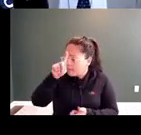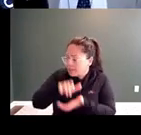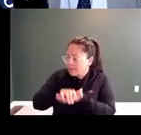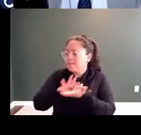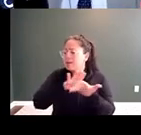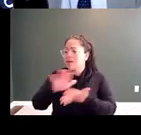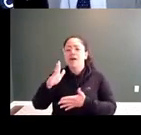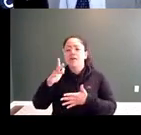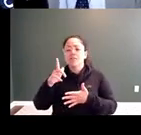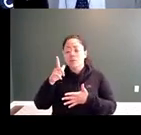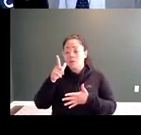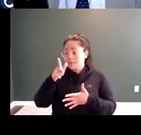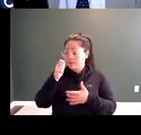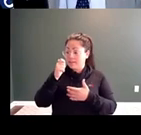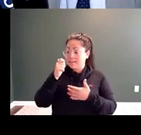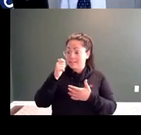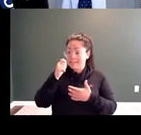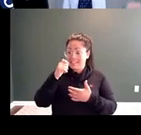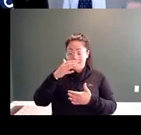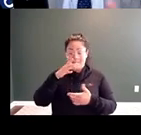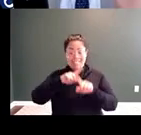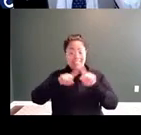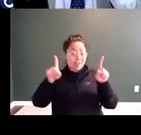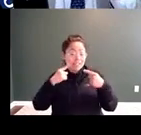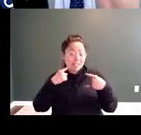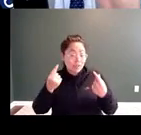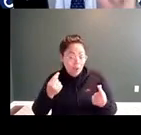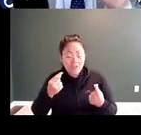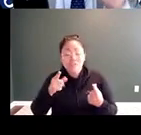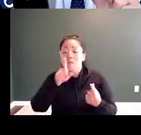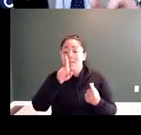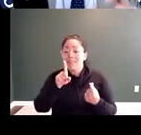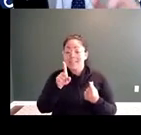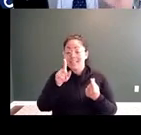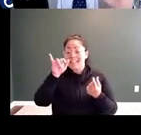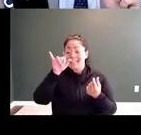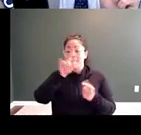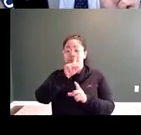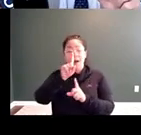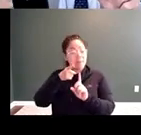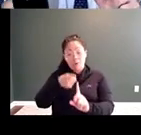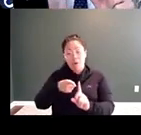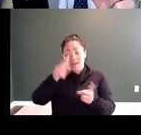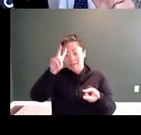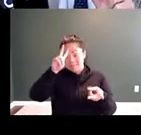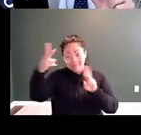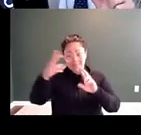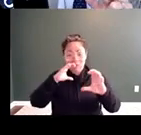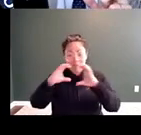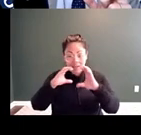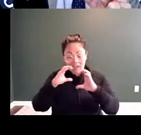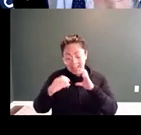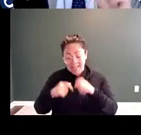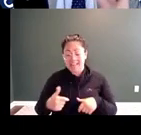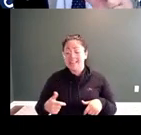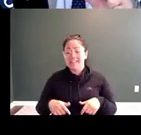Okay? And is it based on a protected activity? And so we have an act of miscommunication, rude behavior, me not communicating can lead